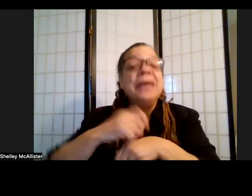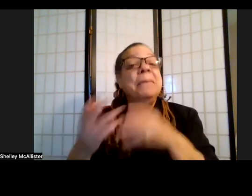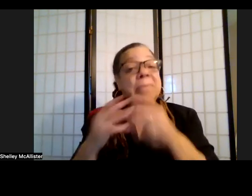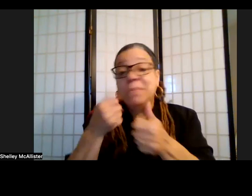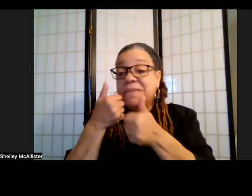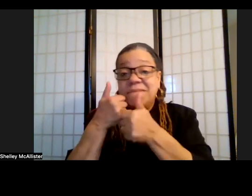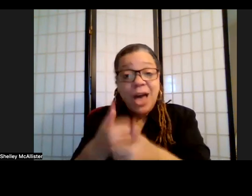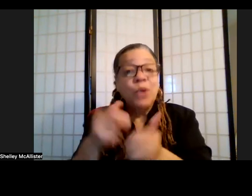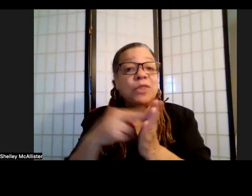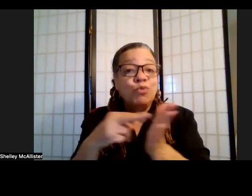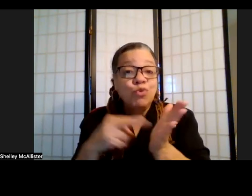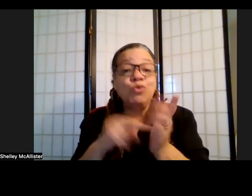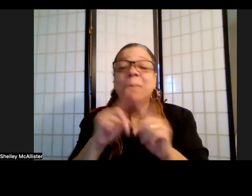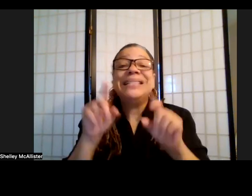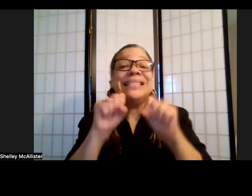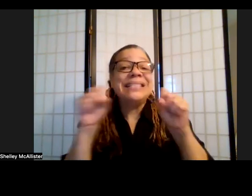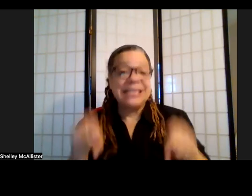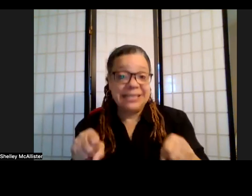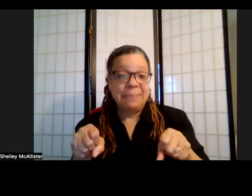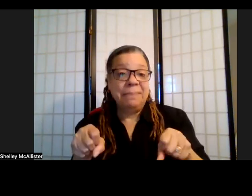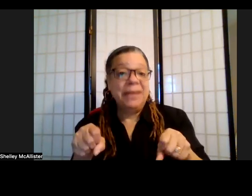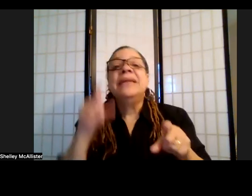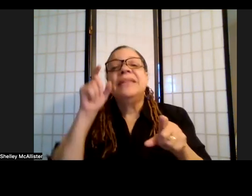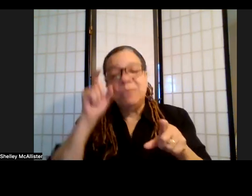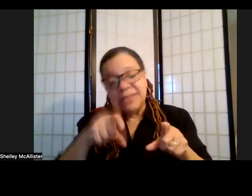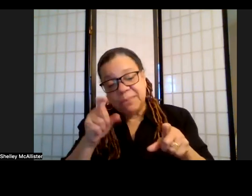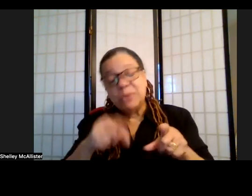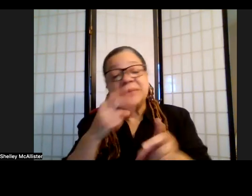but the system that was *supposed* to provide the care had *failed*.